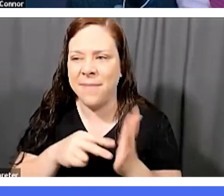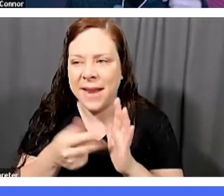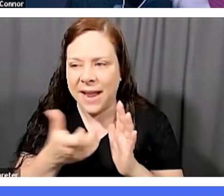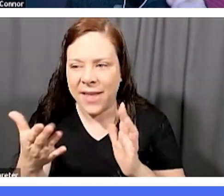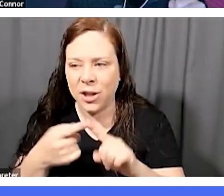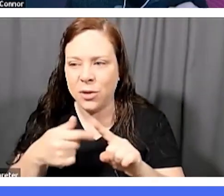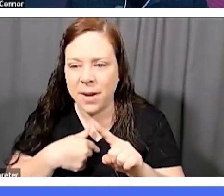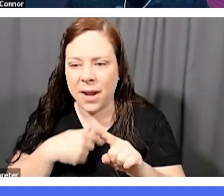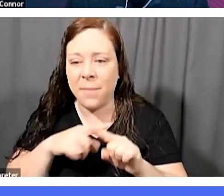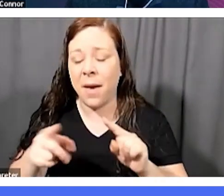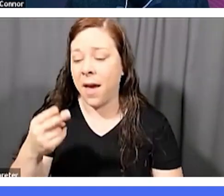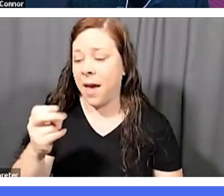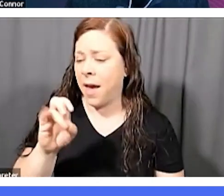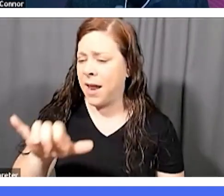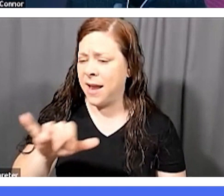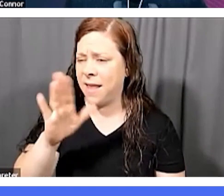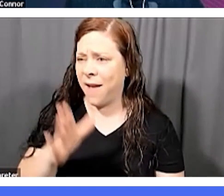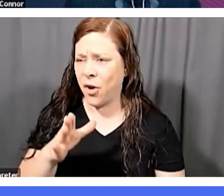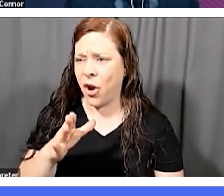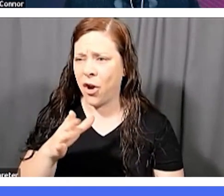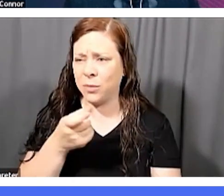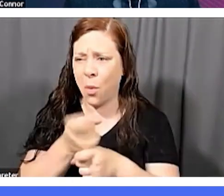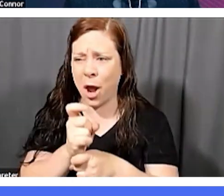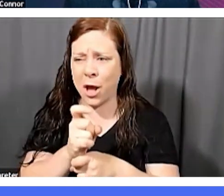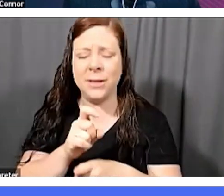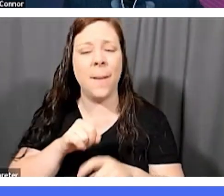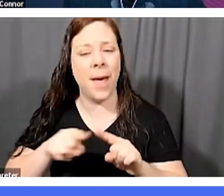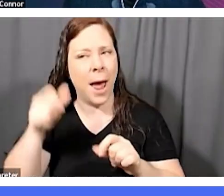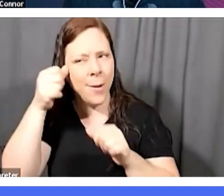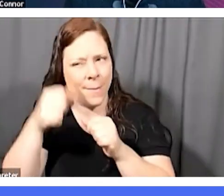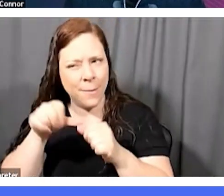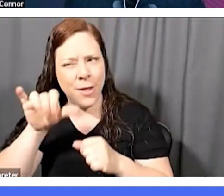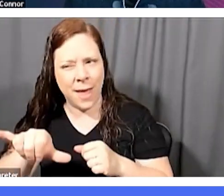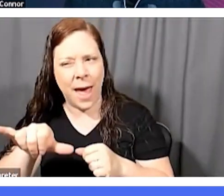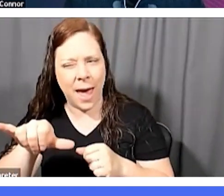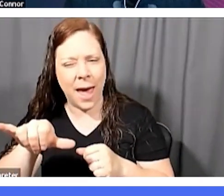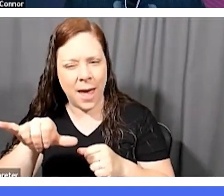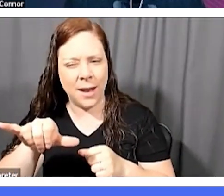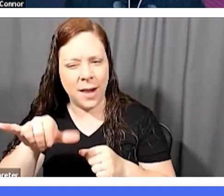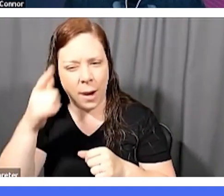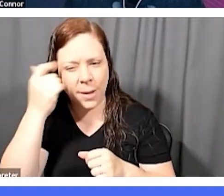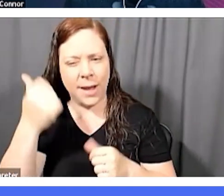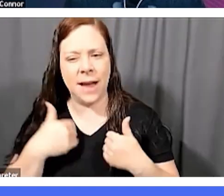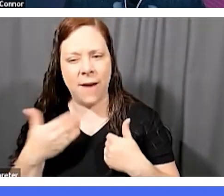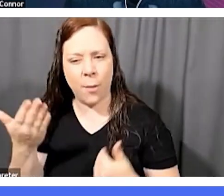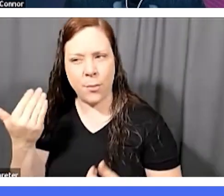But I love honey. Maybe that's why I remember it. But I also have some prior knowledge, right? I had some prior knowledge of honey because I love tea.